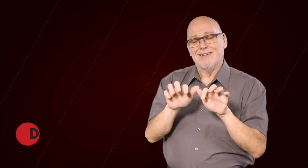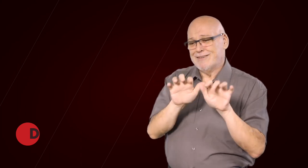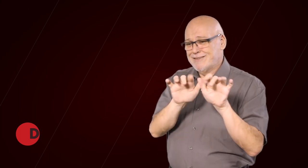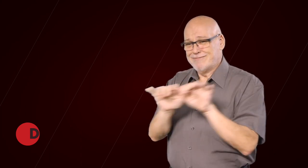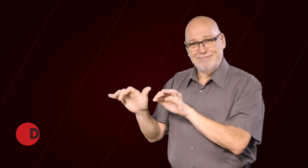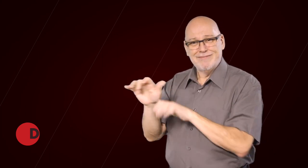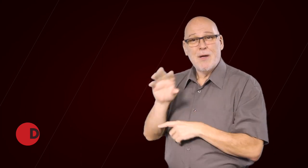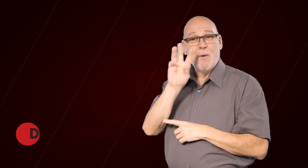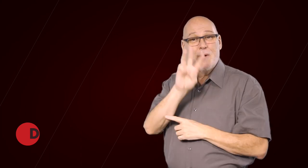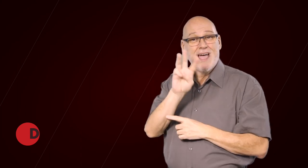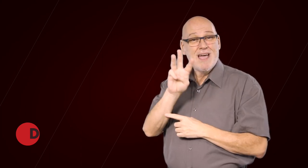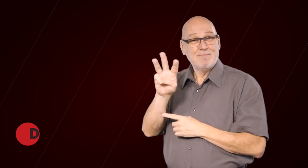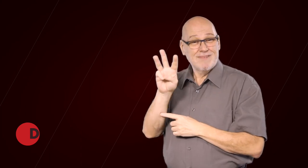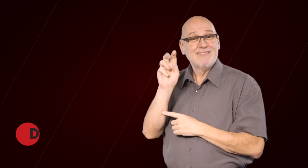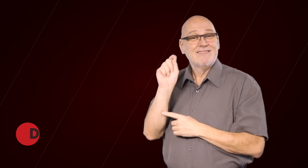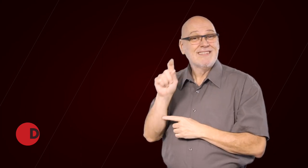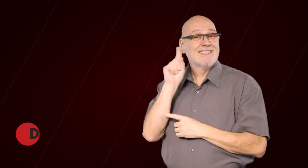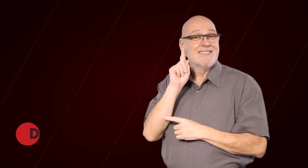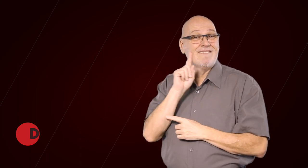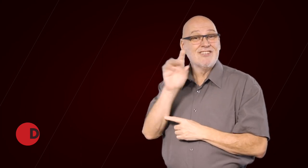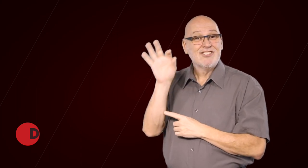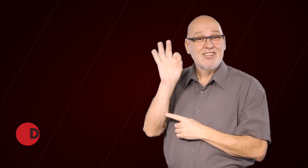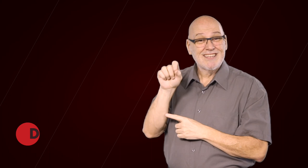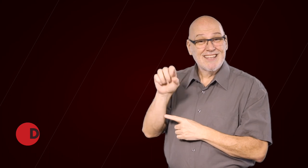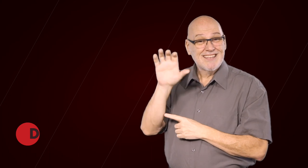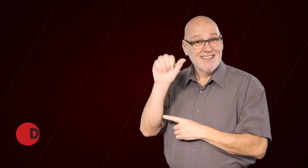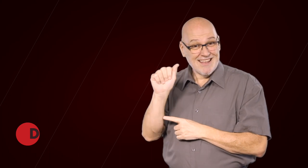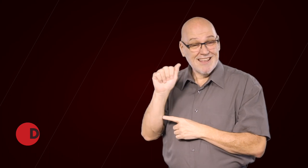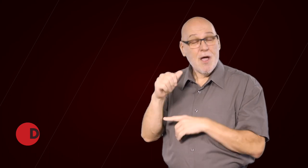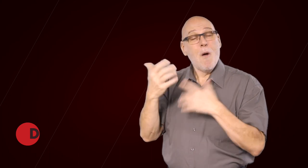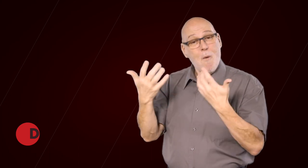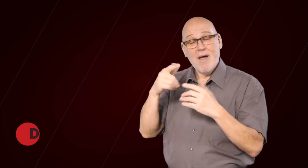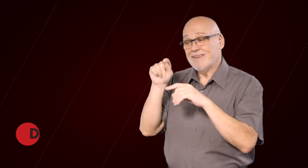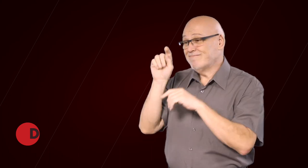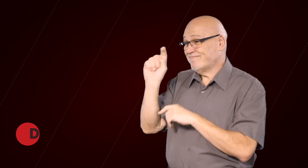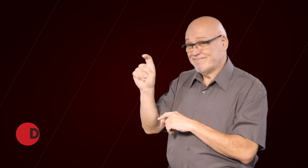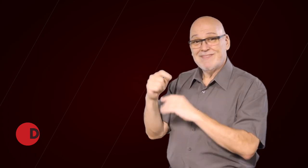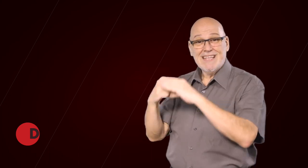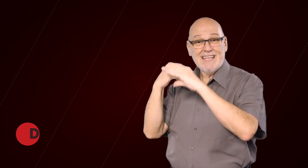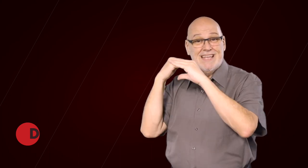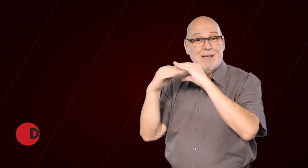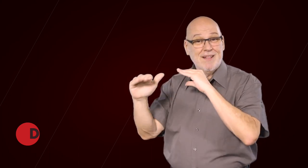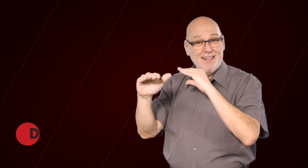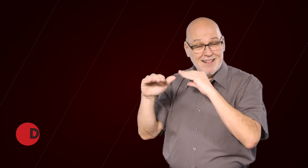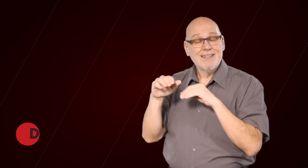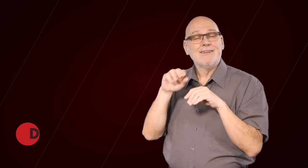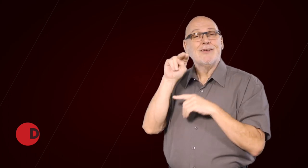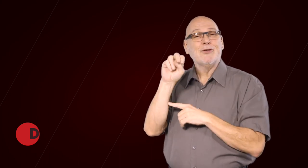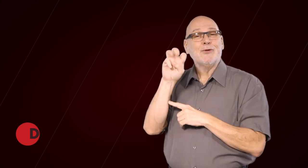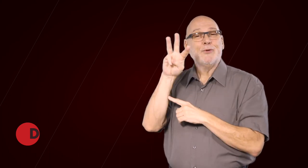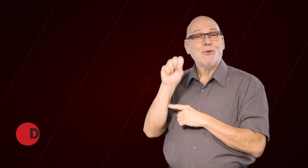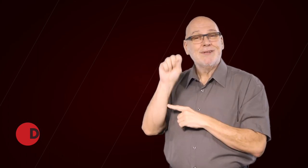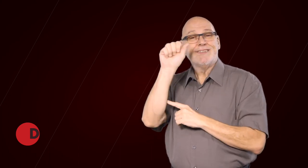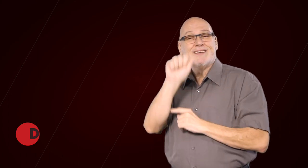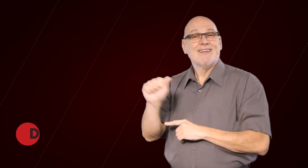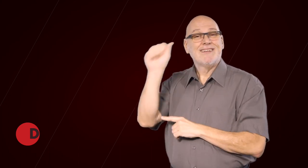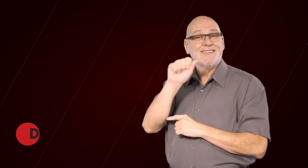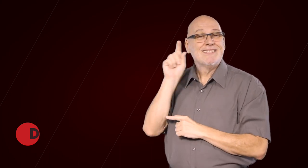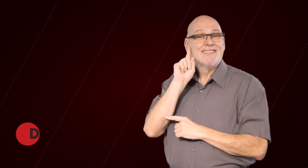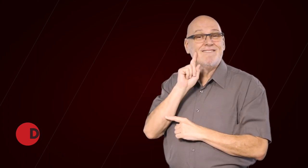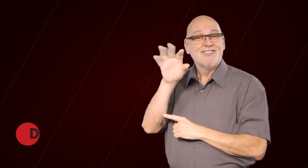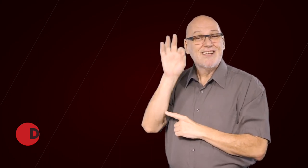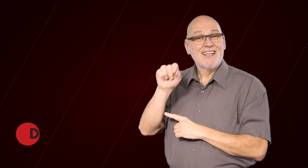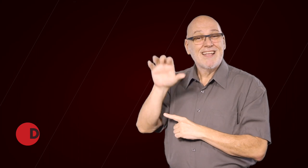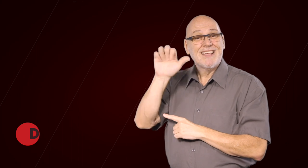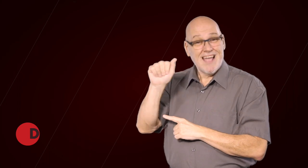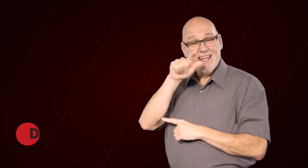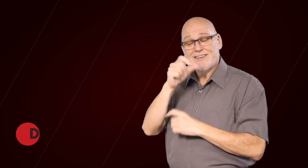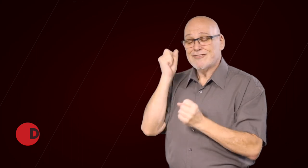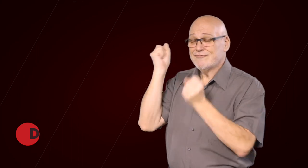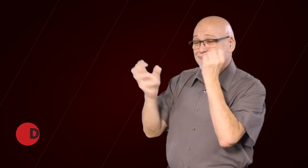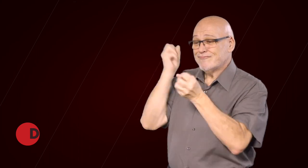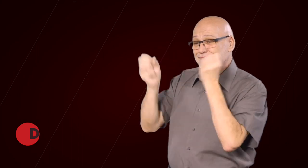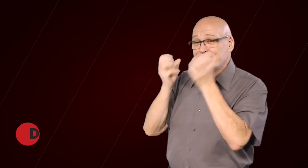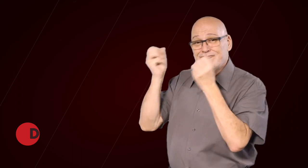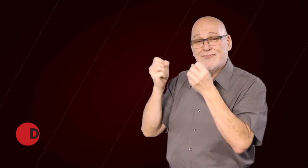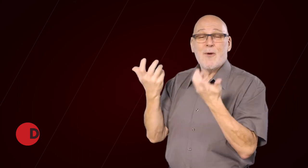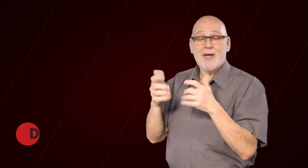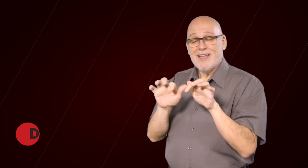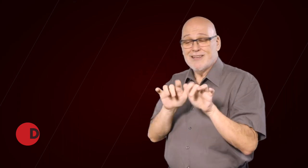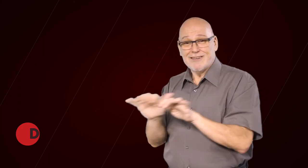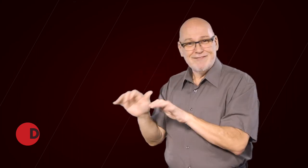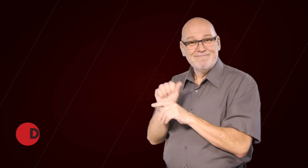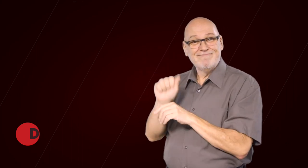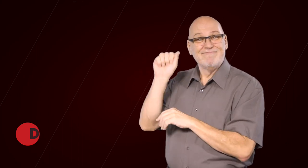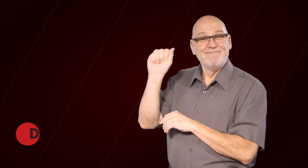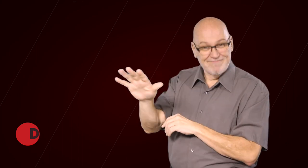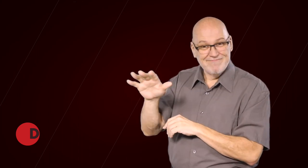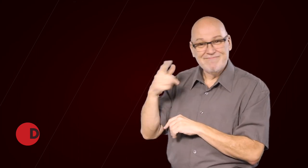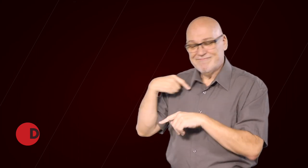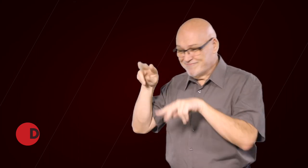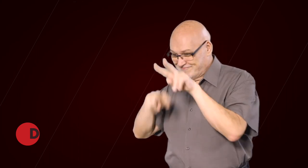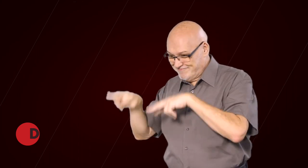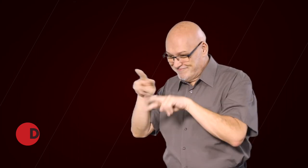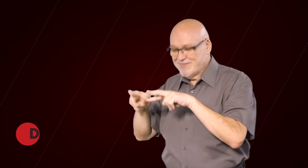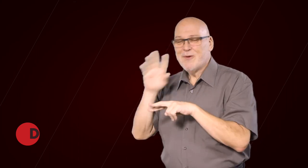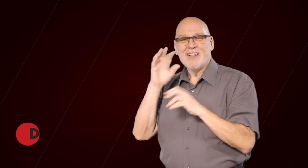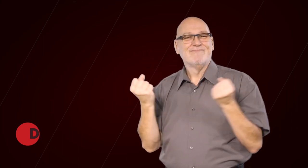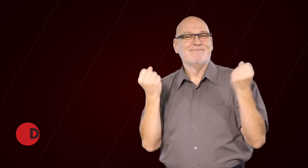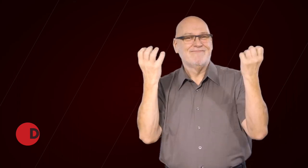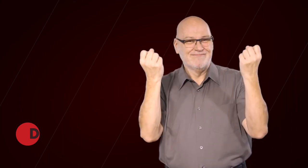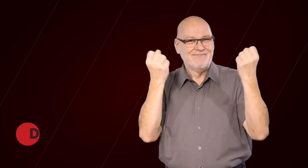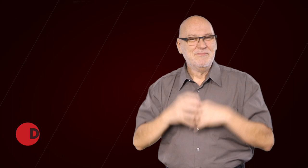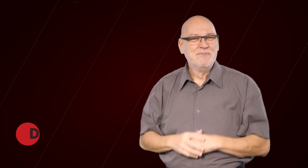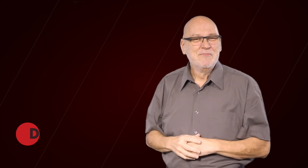our website www.DeafDots.ca or email to news@deafdots.ca.